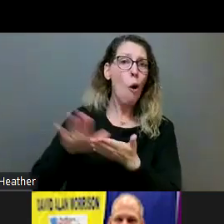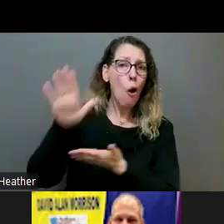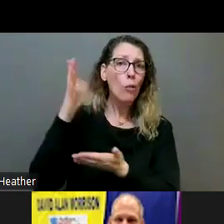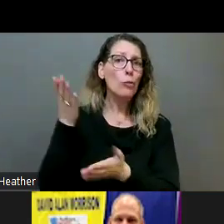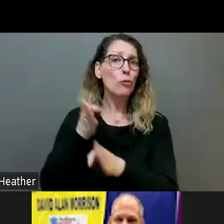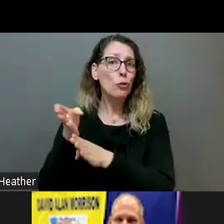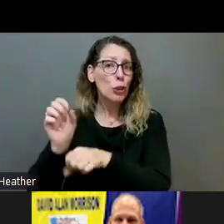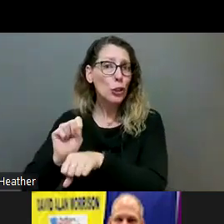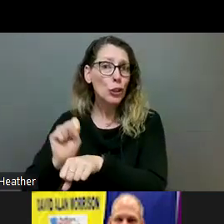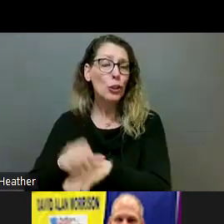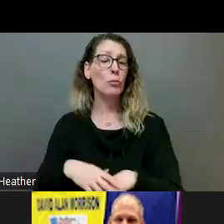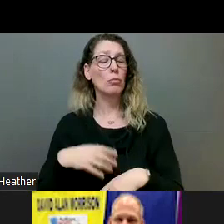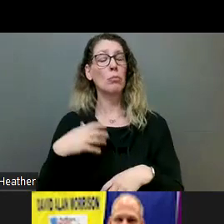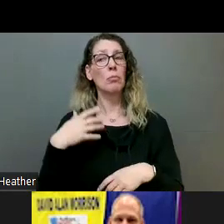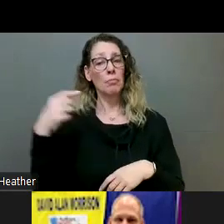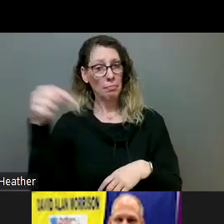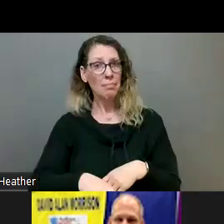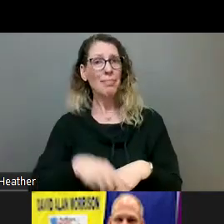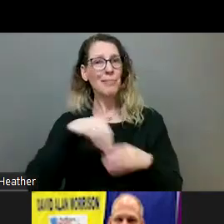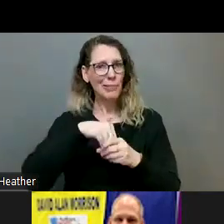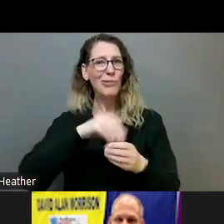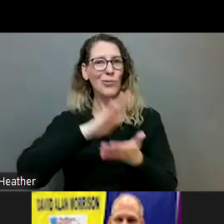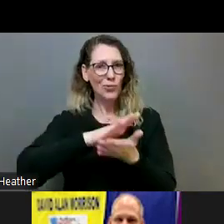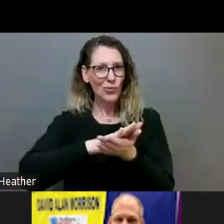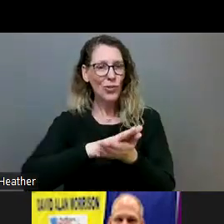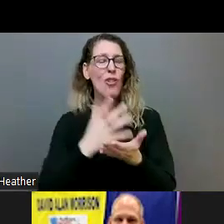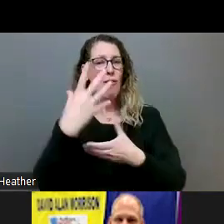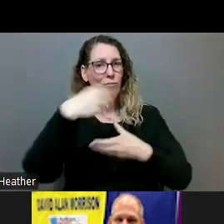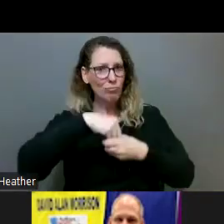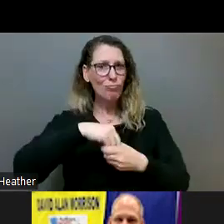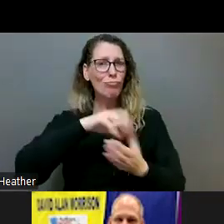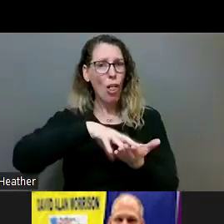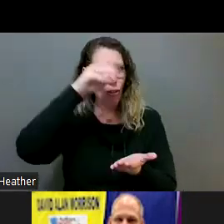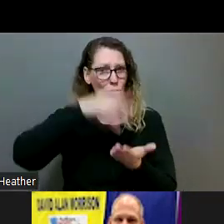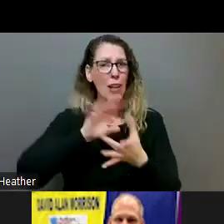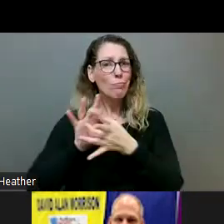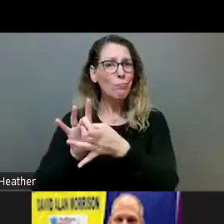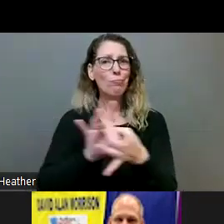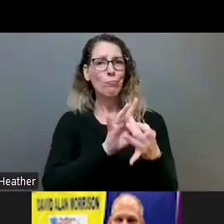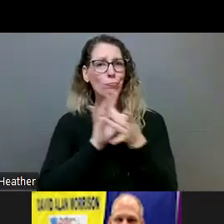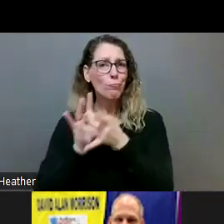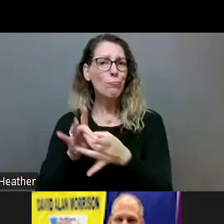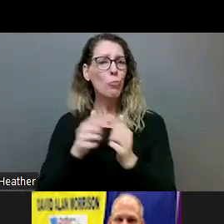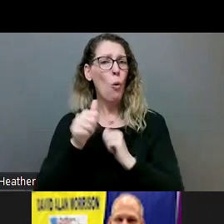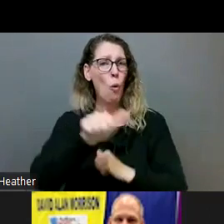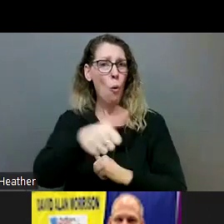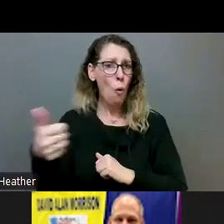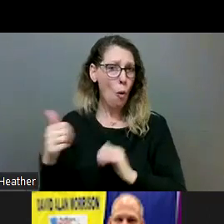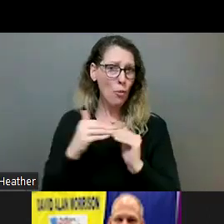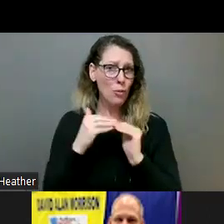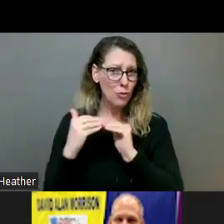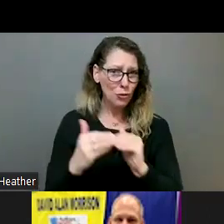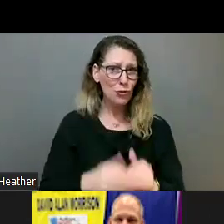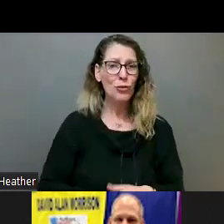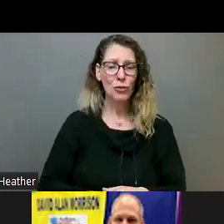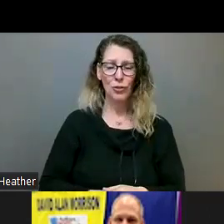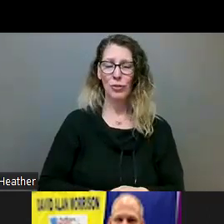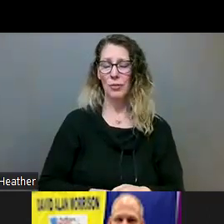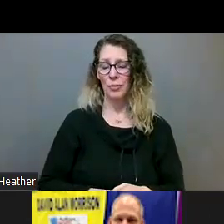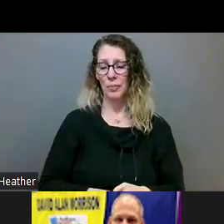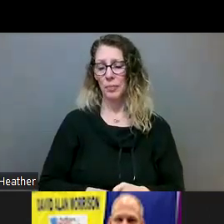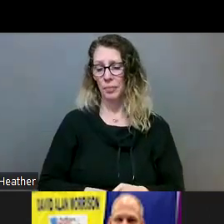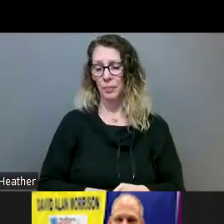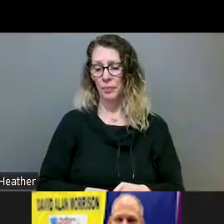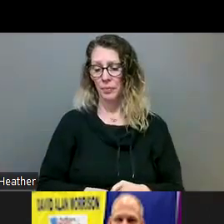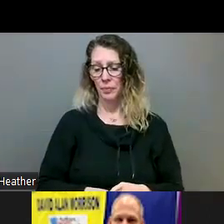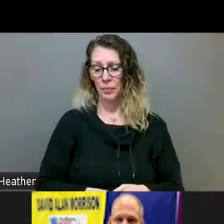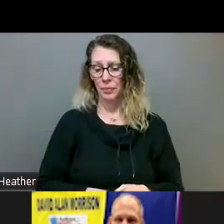they be regularly in school and are engaged in their learning and connecting with others.